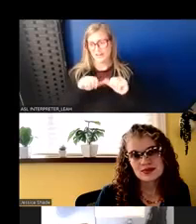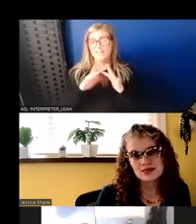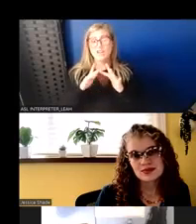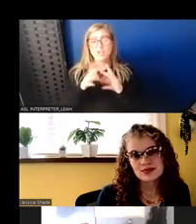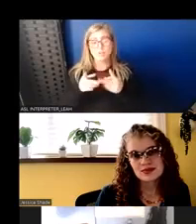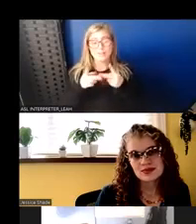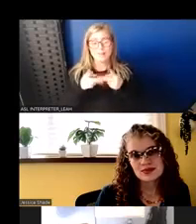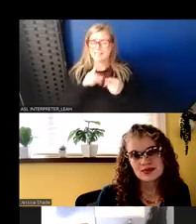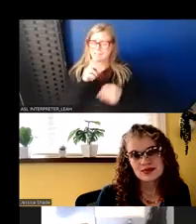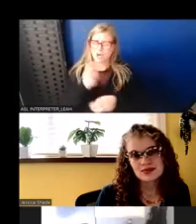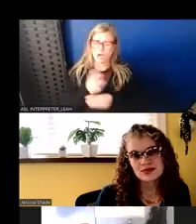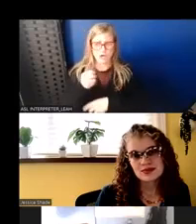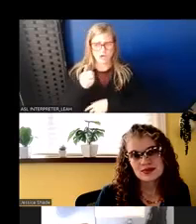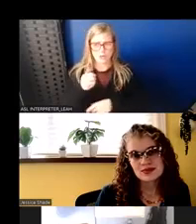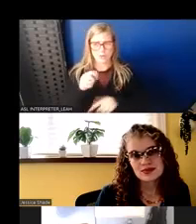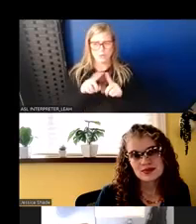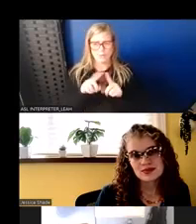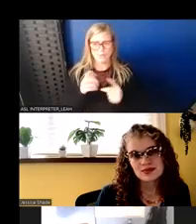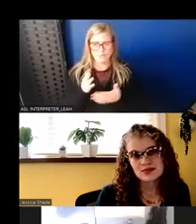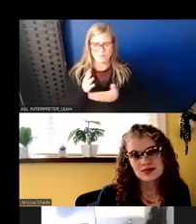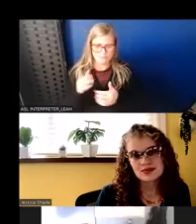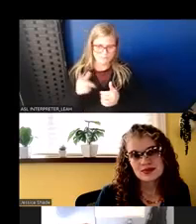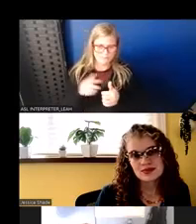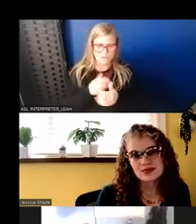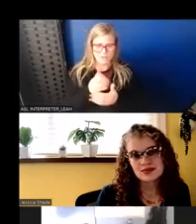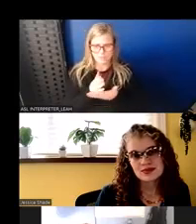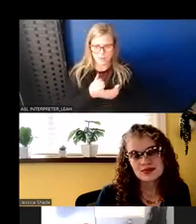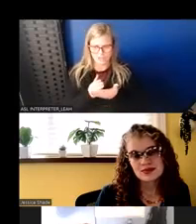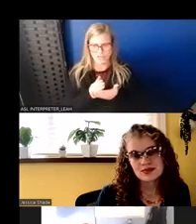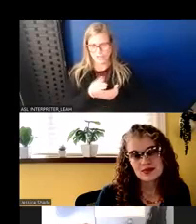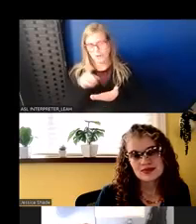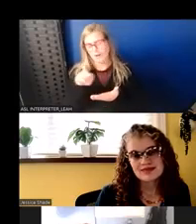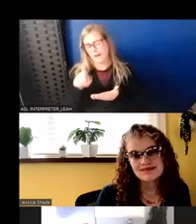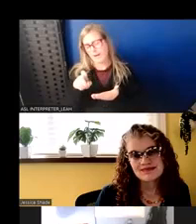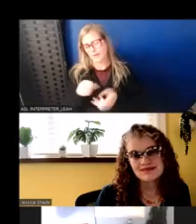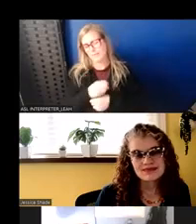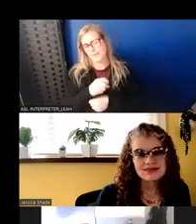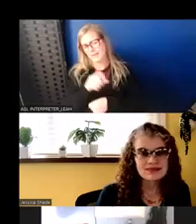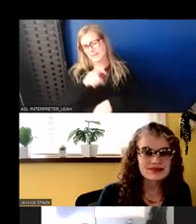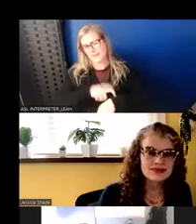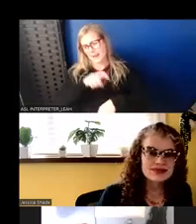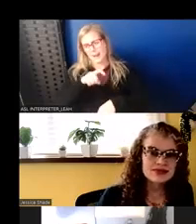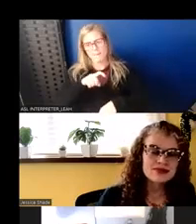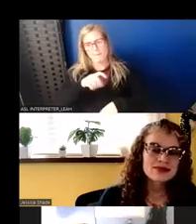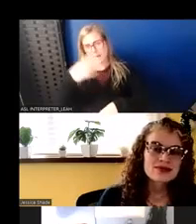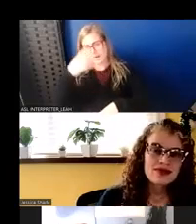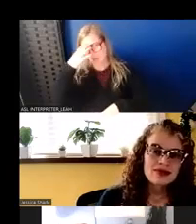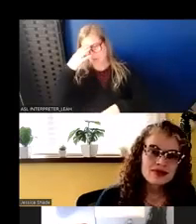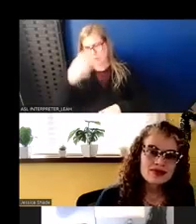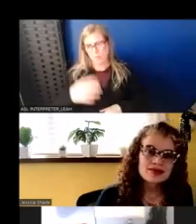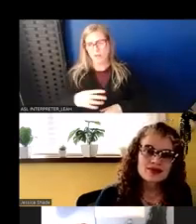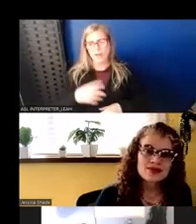But the first piece is you've got to make some time for it. I know, I've heard so many academics say, all right, we